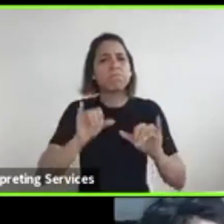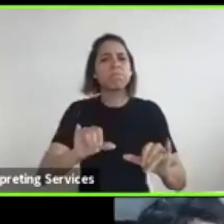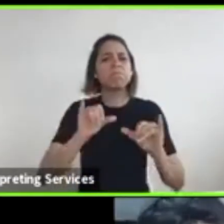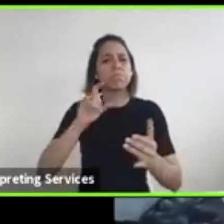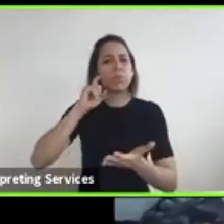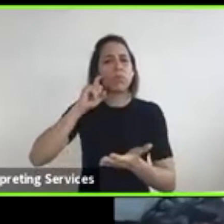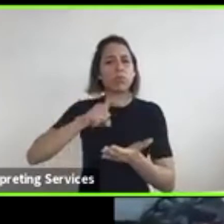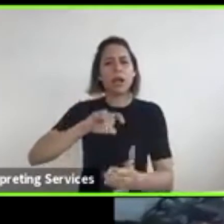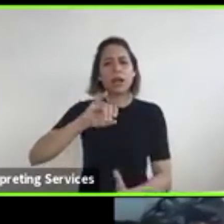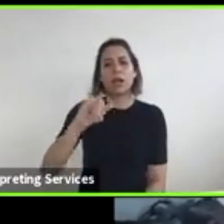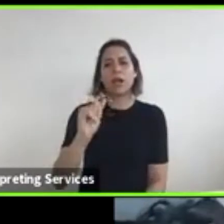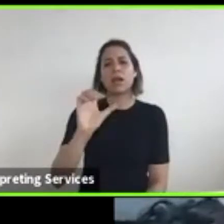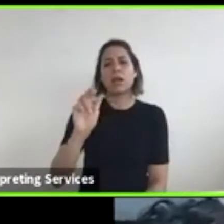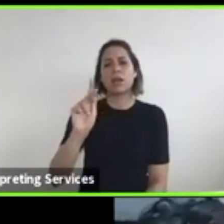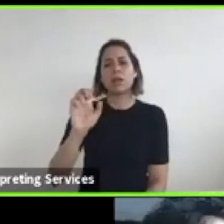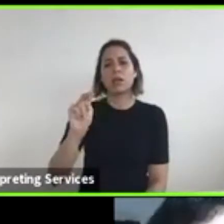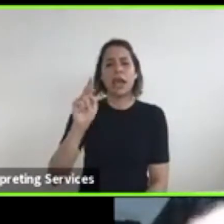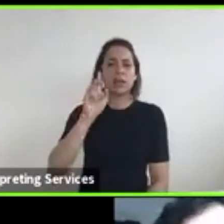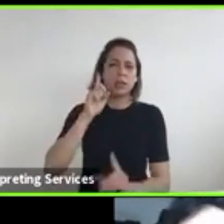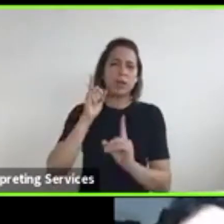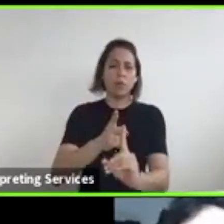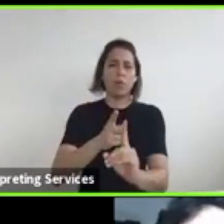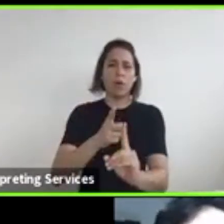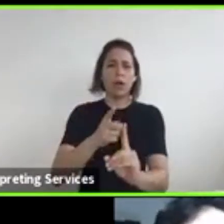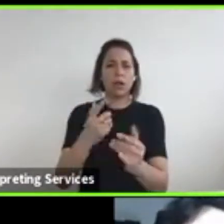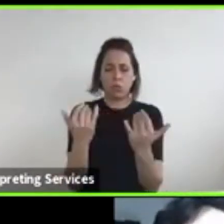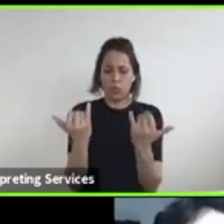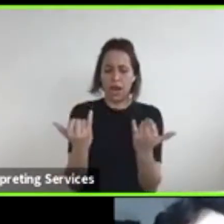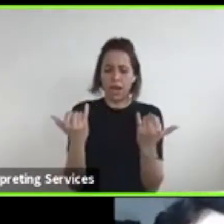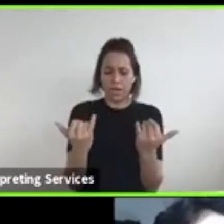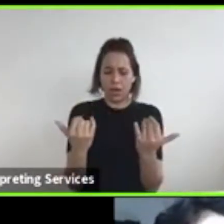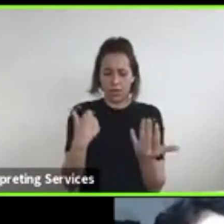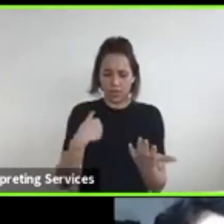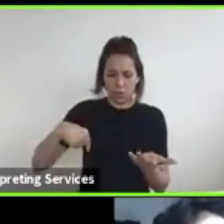I AM AT THIS MOMENT CENTERING INDIGENOUS PEOPLE WHEN I SAY WE, WE GENERATE HEALING